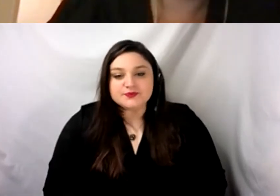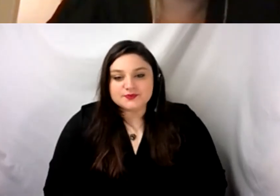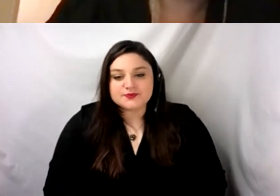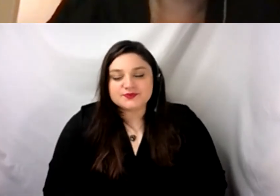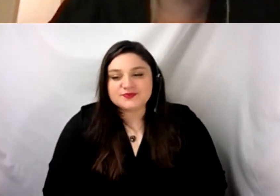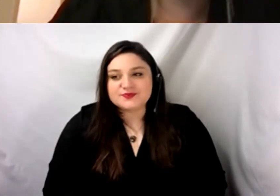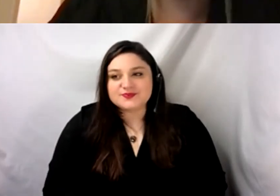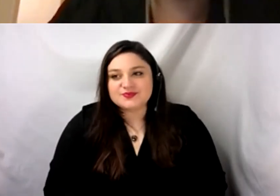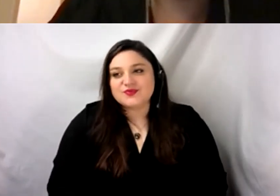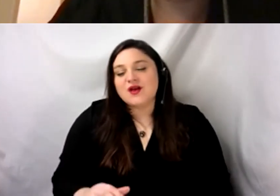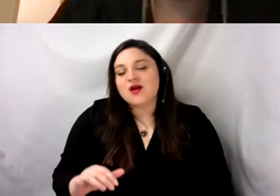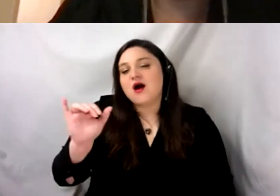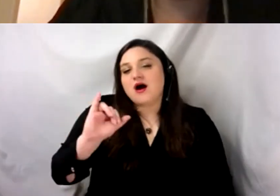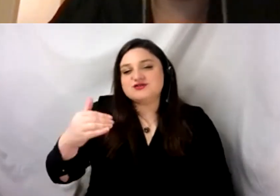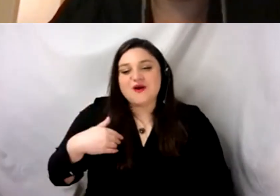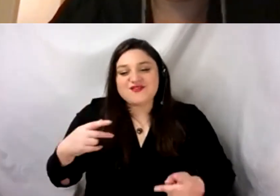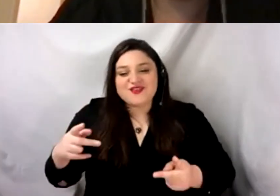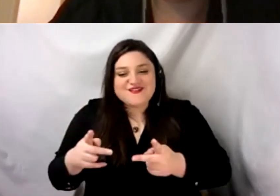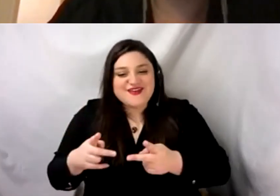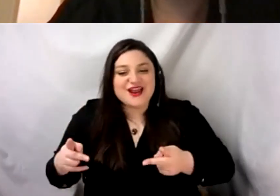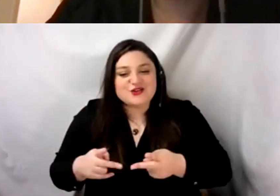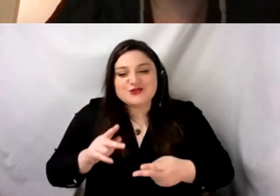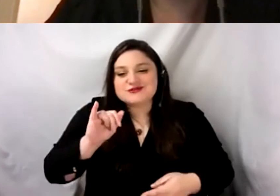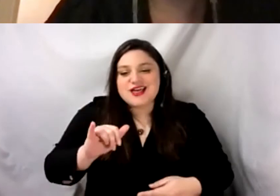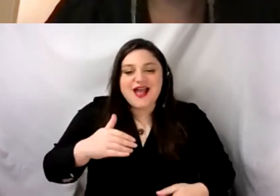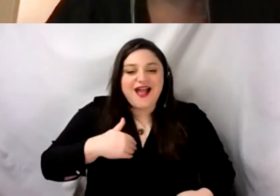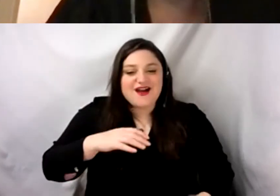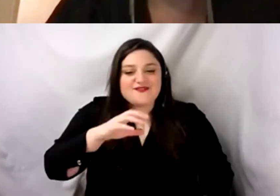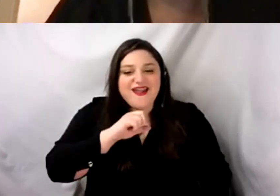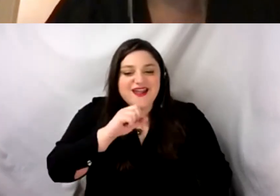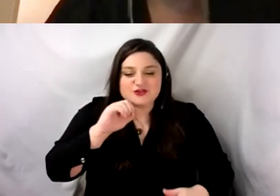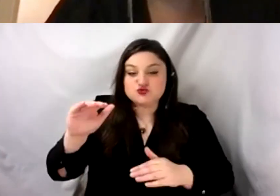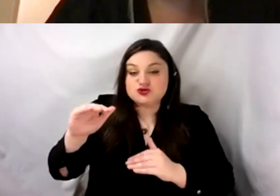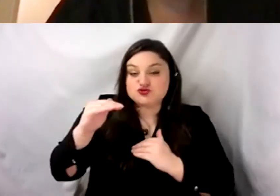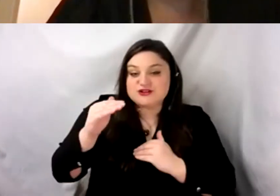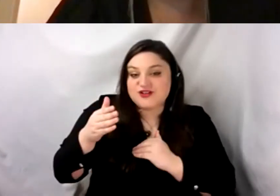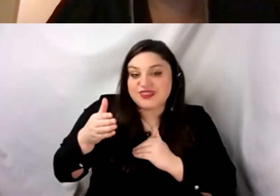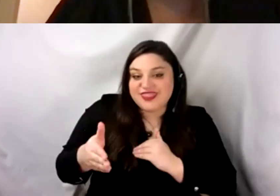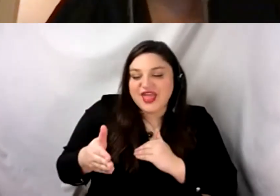that have age restrictions. What sorts of IDs are people accepting at the